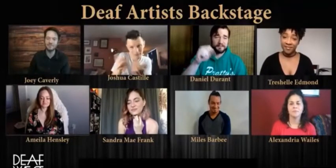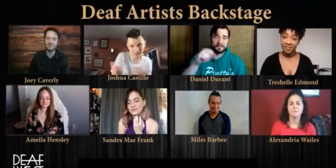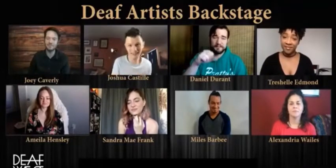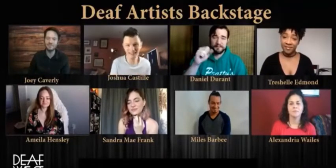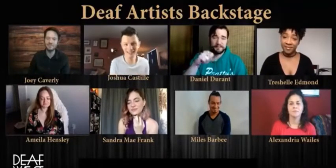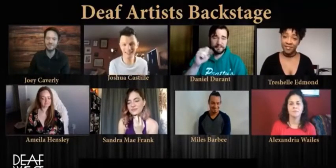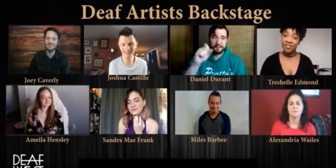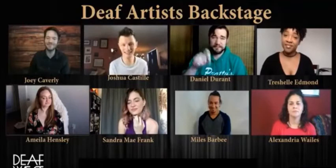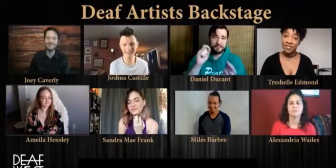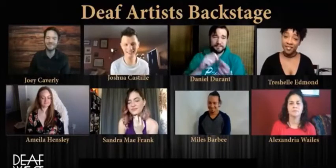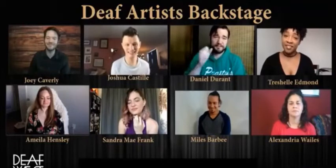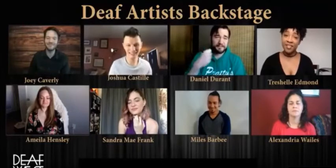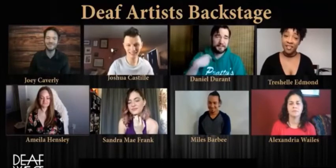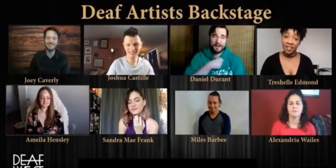So, it was a really great experience. I think.